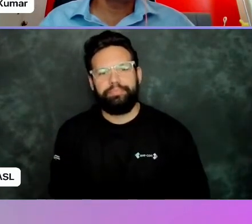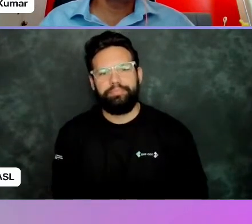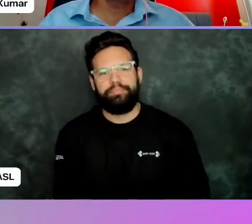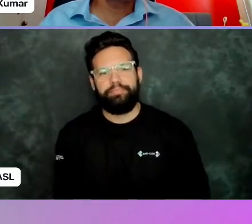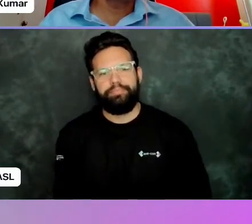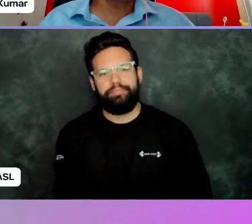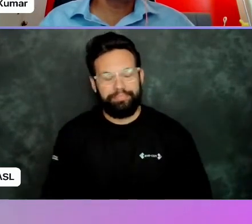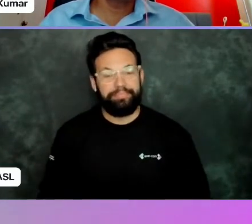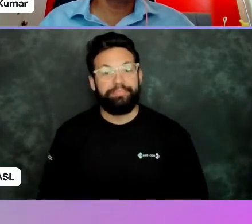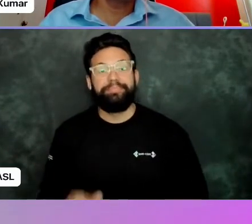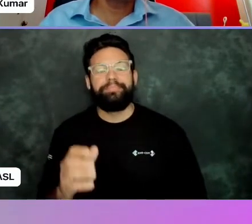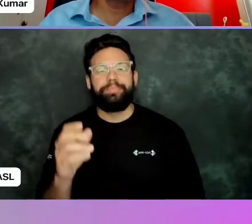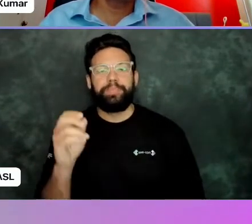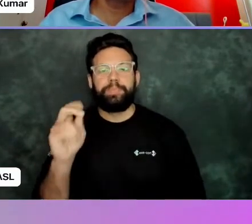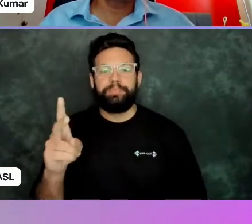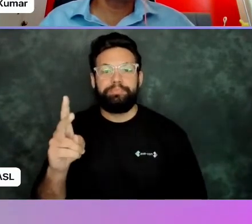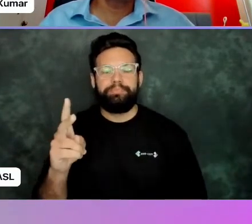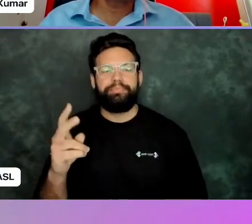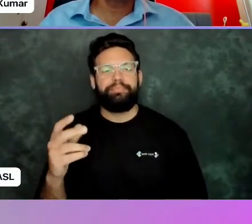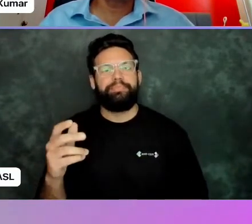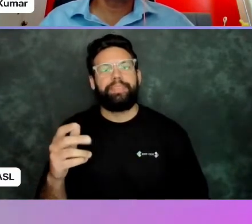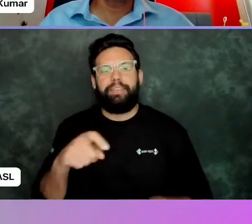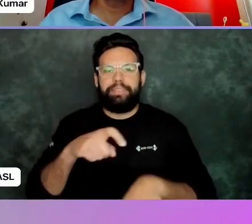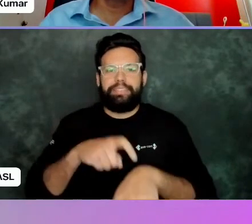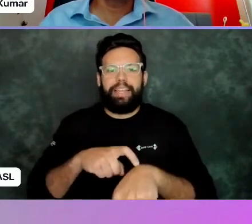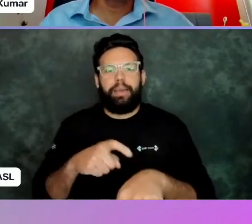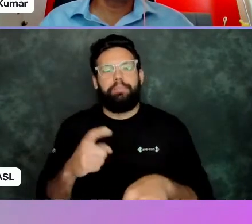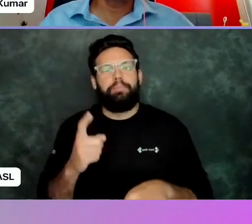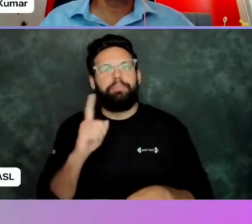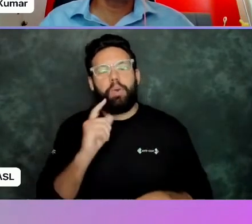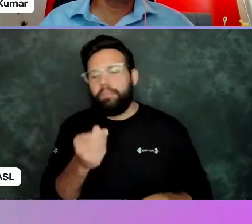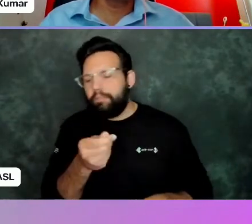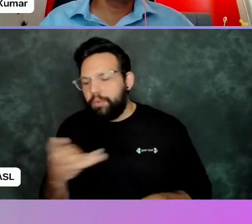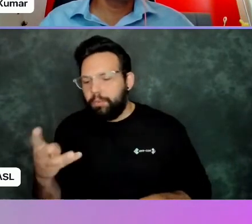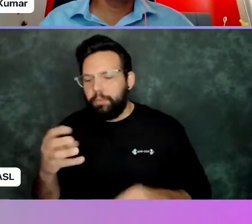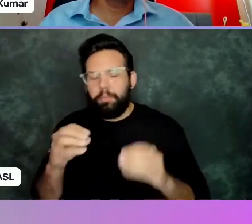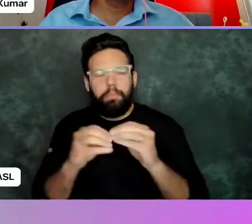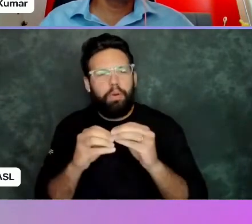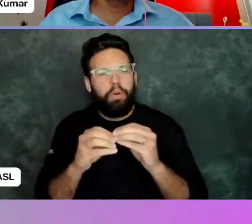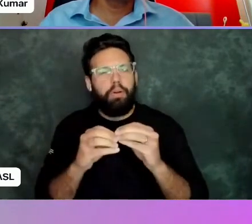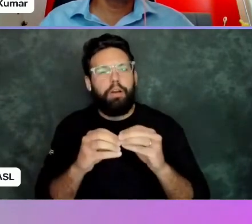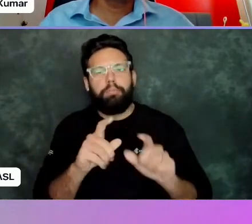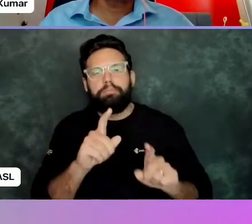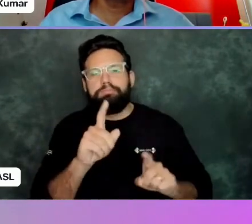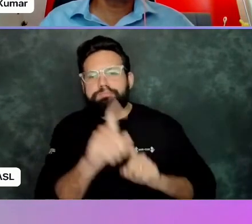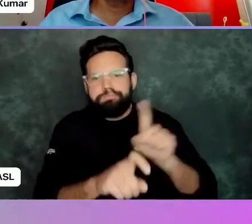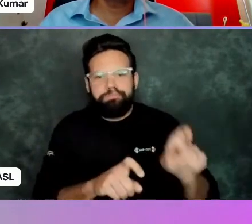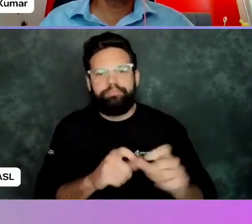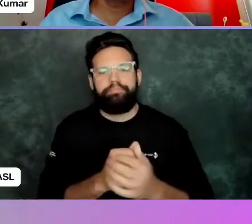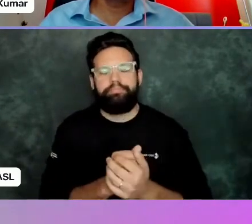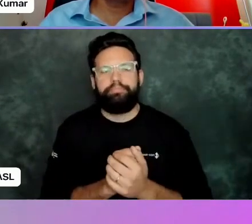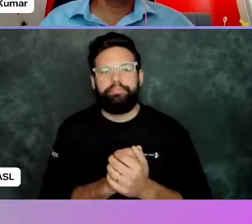Okay, we have time for a couple more questions here. This next one coming in,